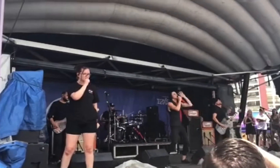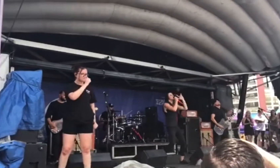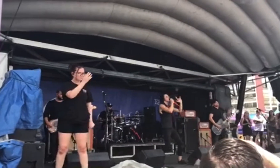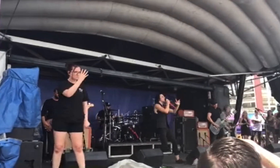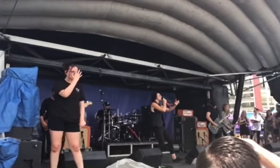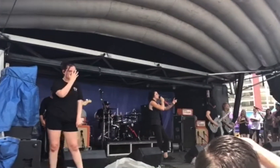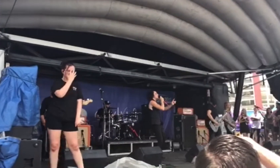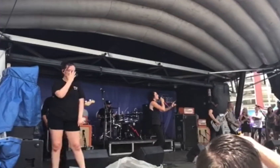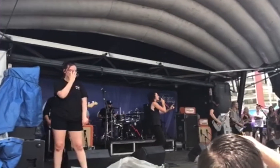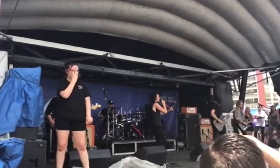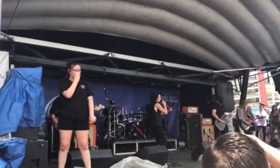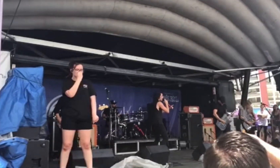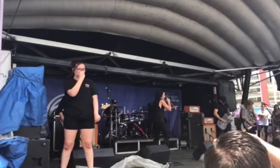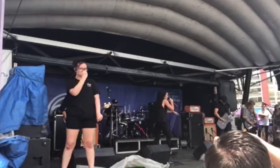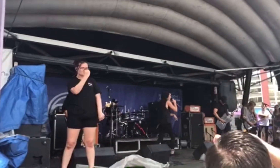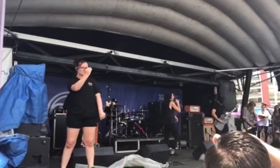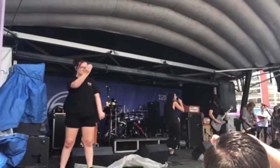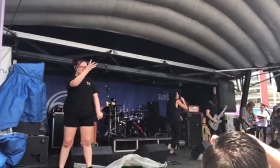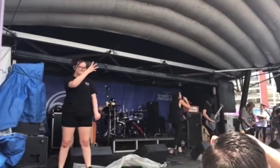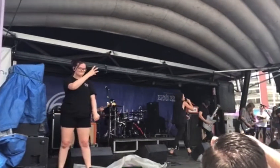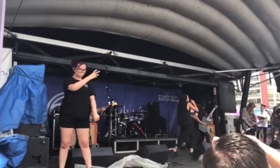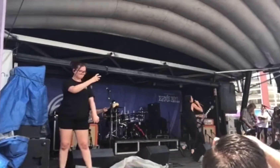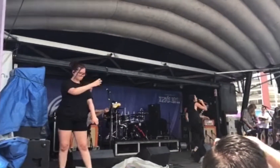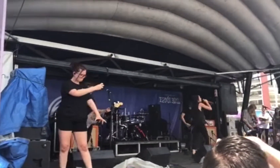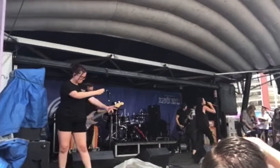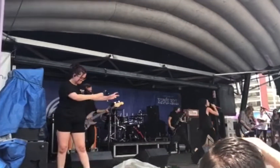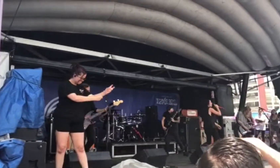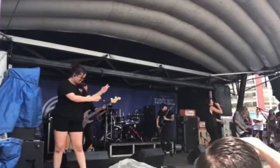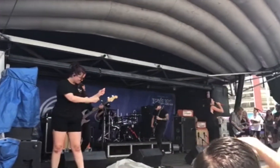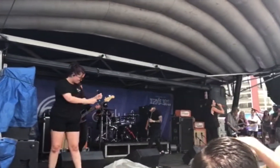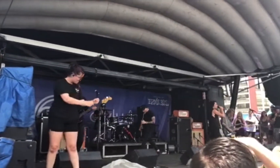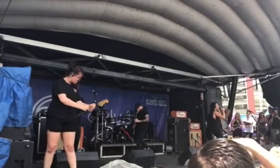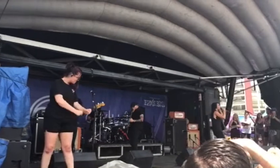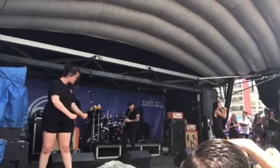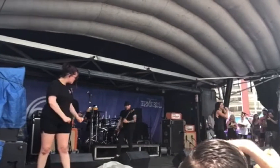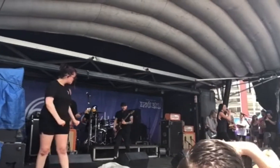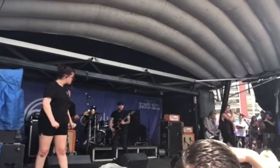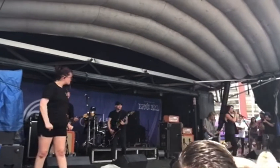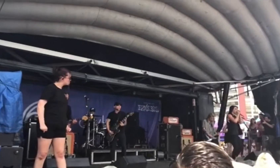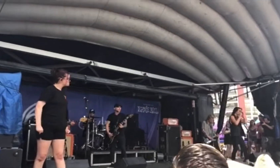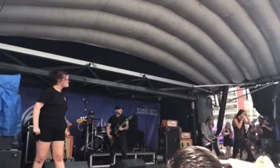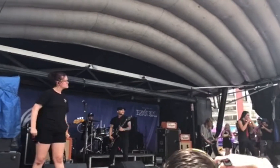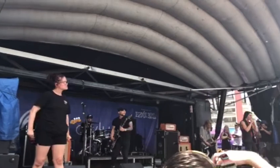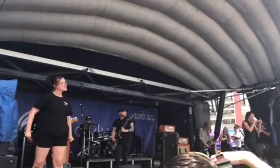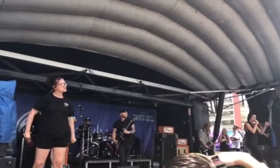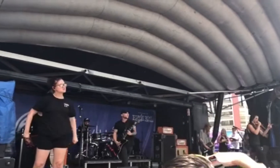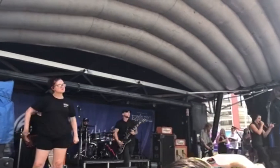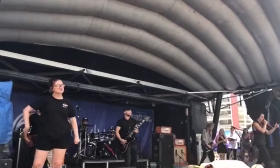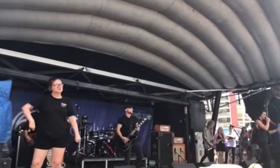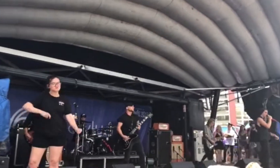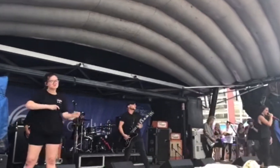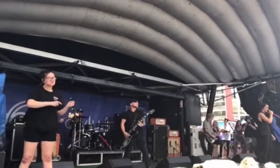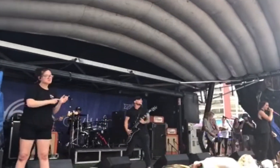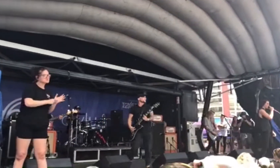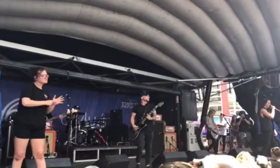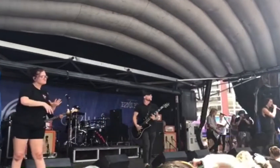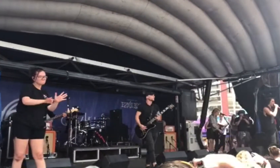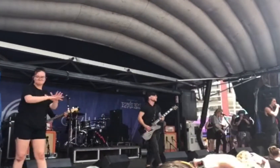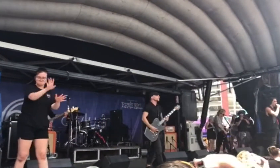Just close your eyes and bite your tongue for now Don't let them see you fall